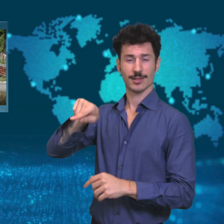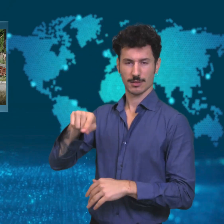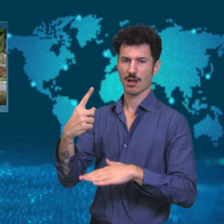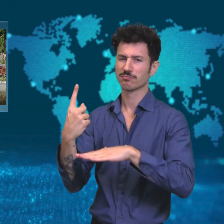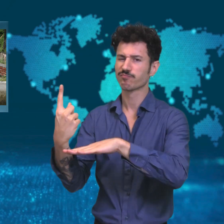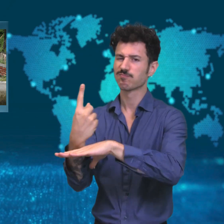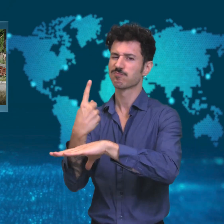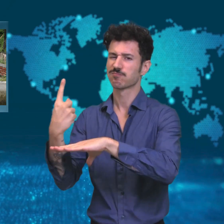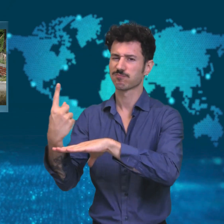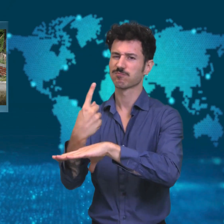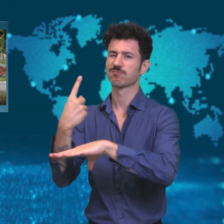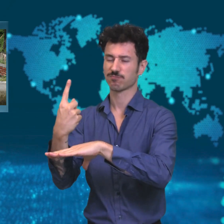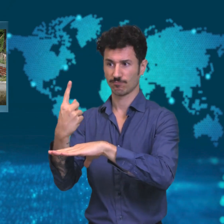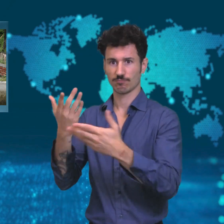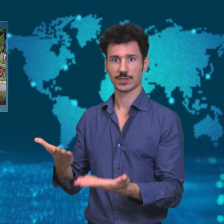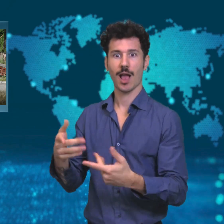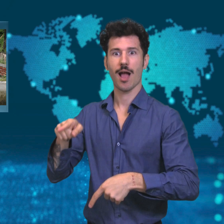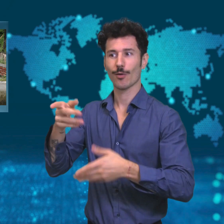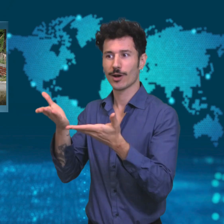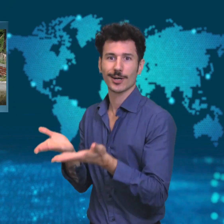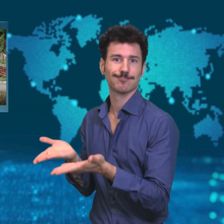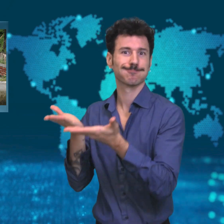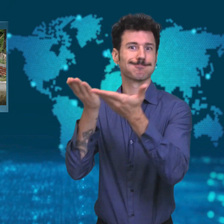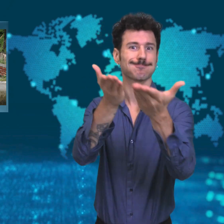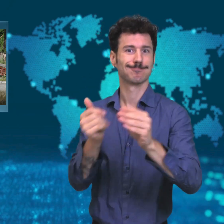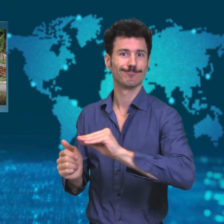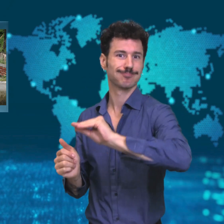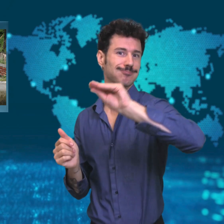a lonely elephant from captivity.